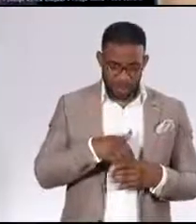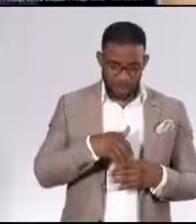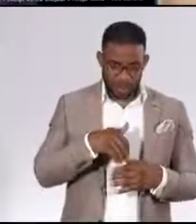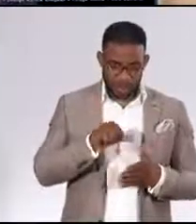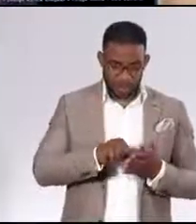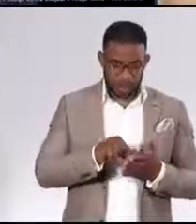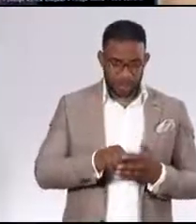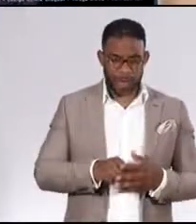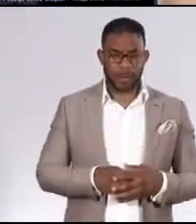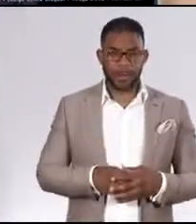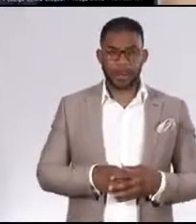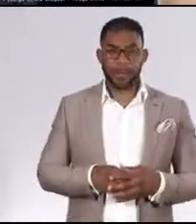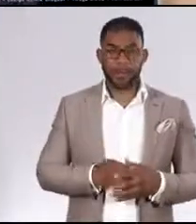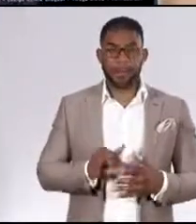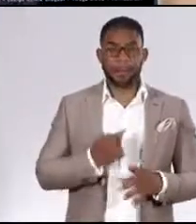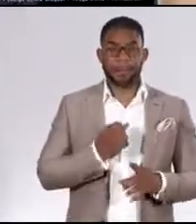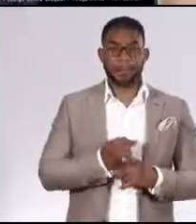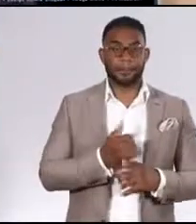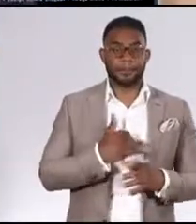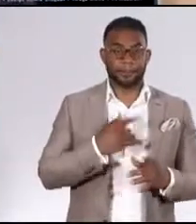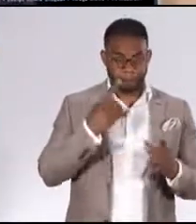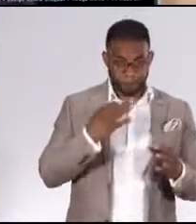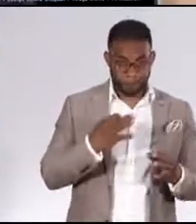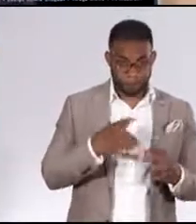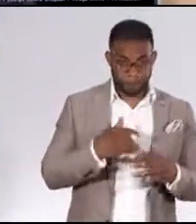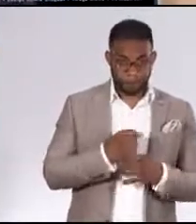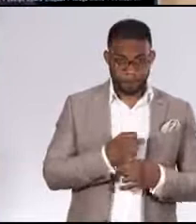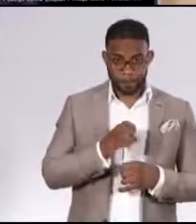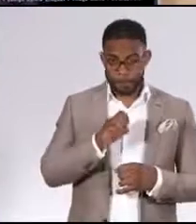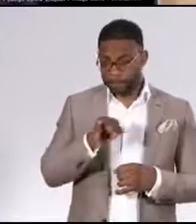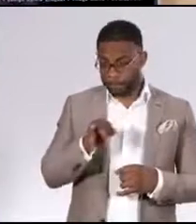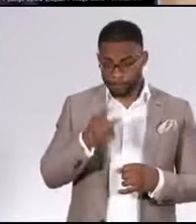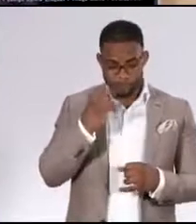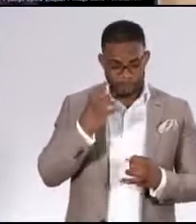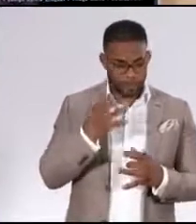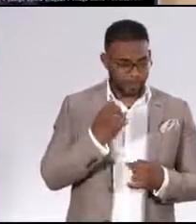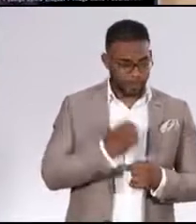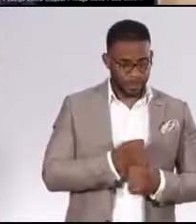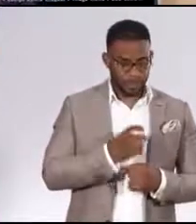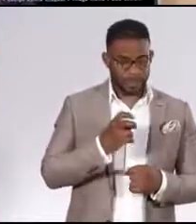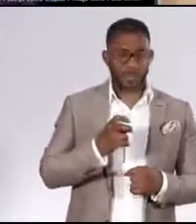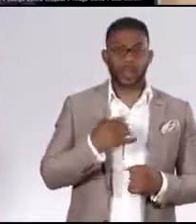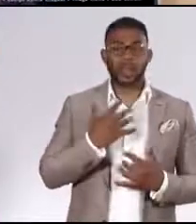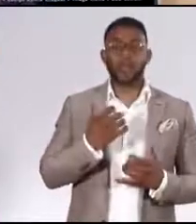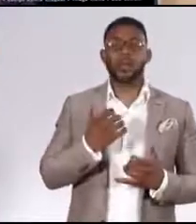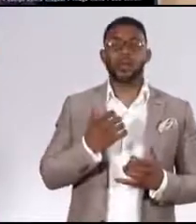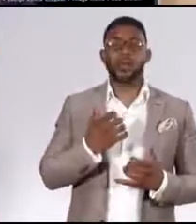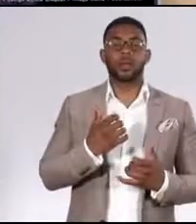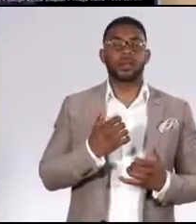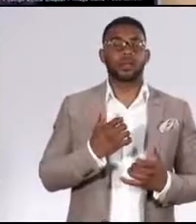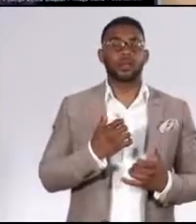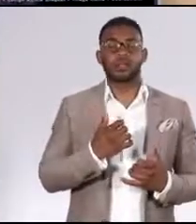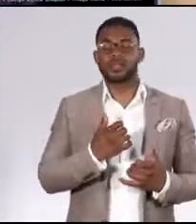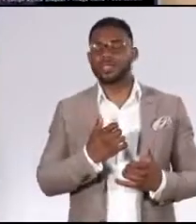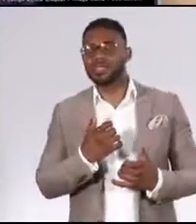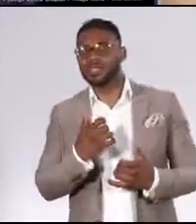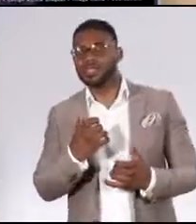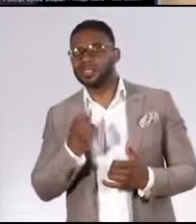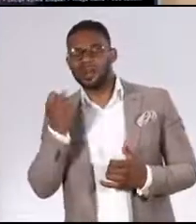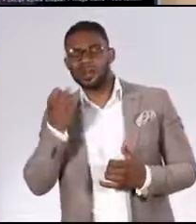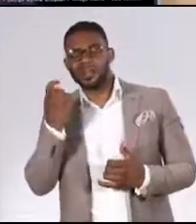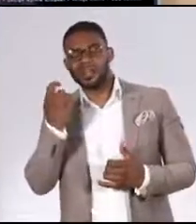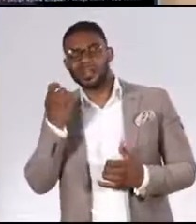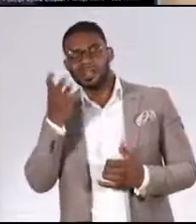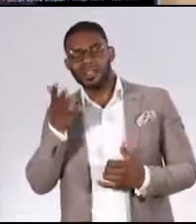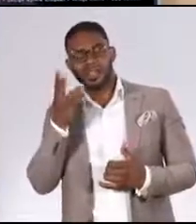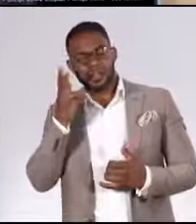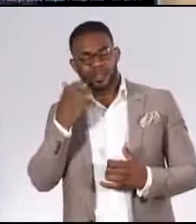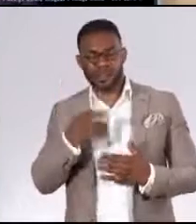that impacted my decision to get aci for many years, I wanted to hold to that little remaining period for some time.